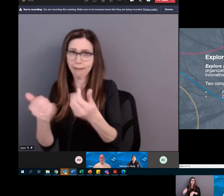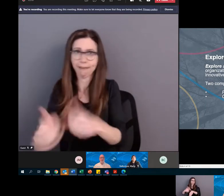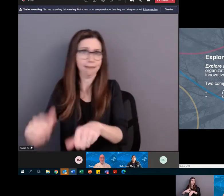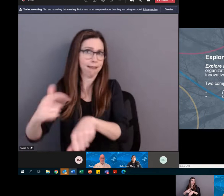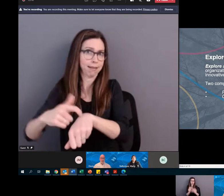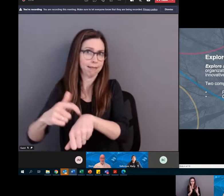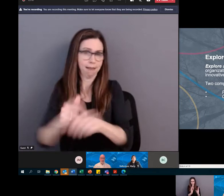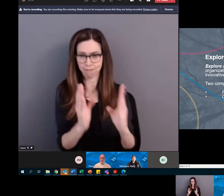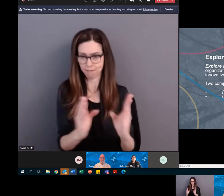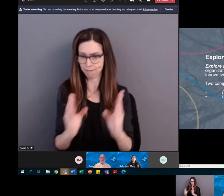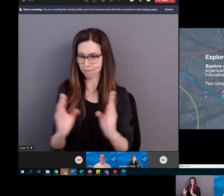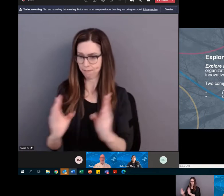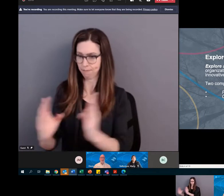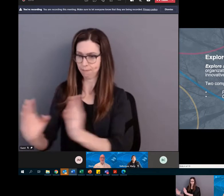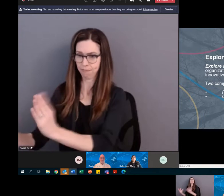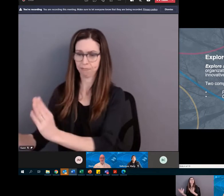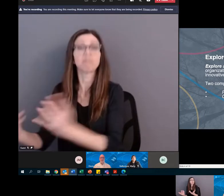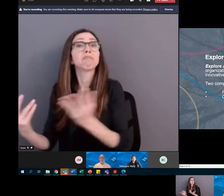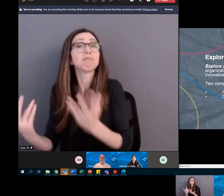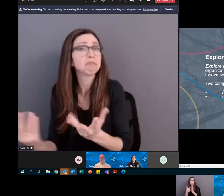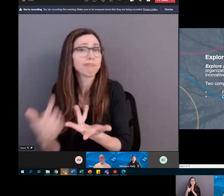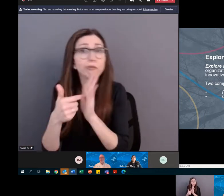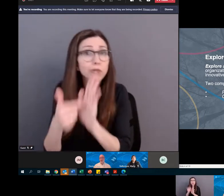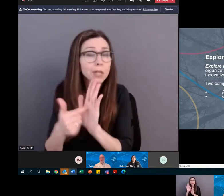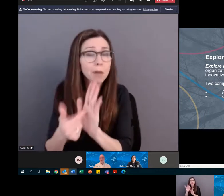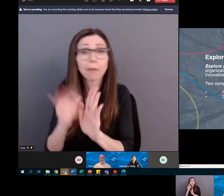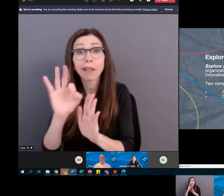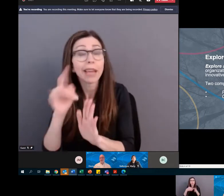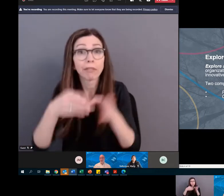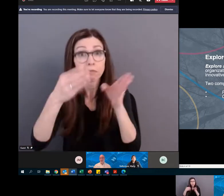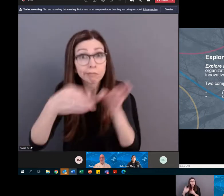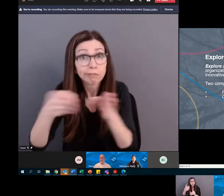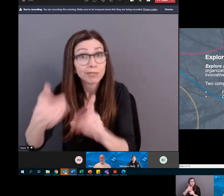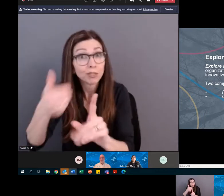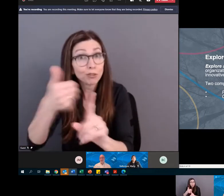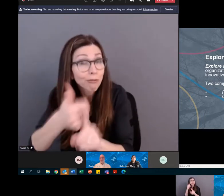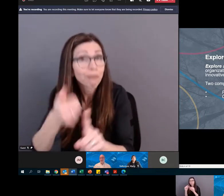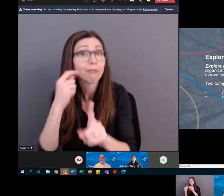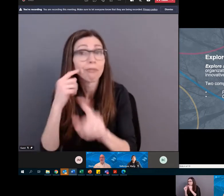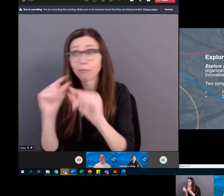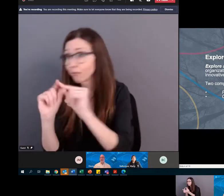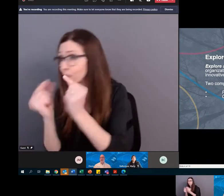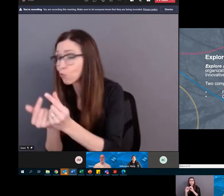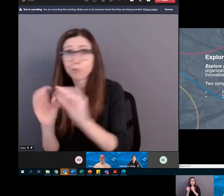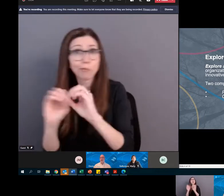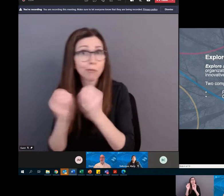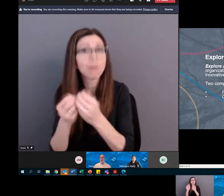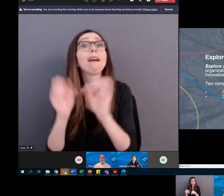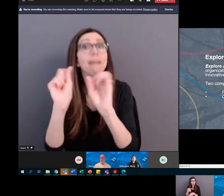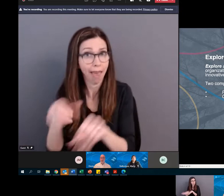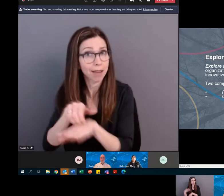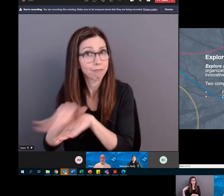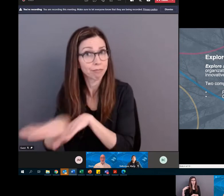This is where Canadian artists, groups and organizations can apply to this component for projects